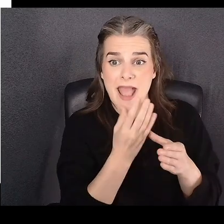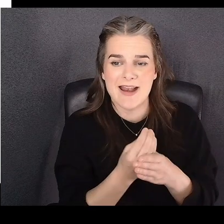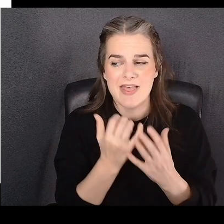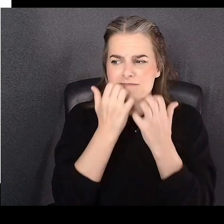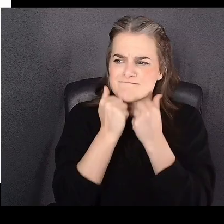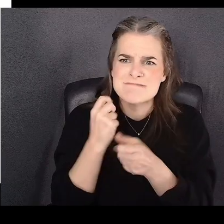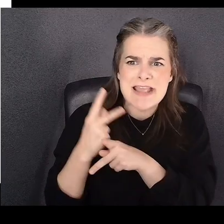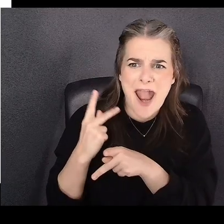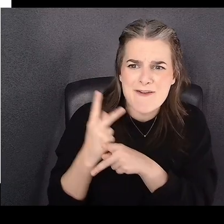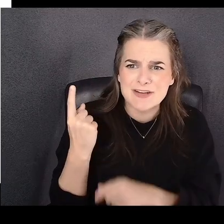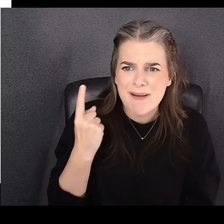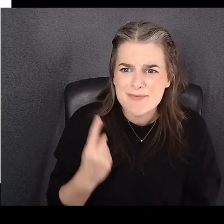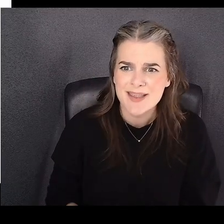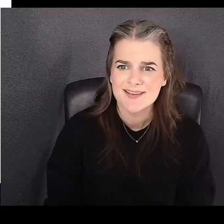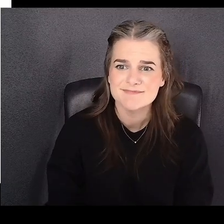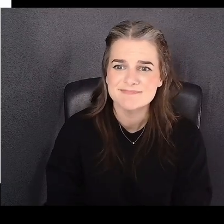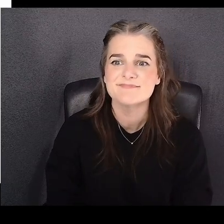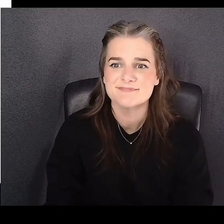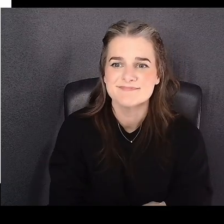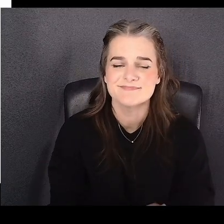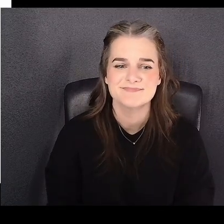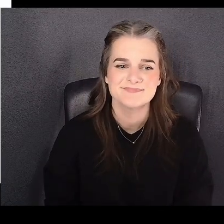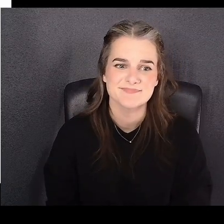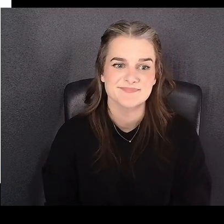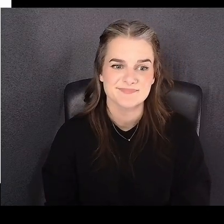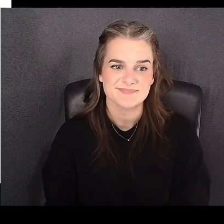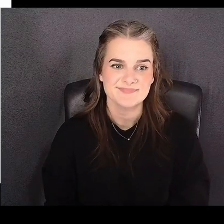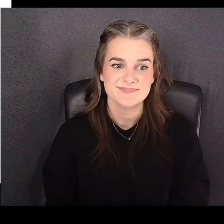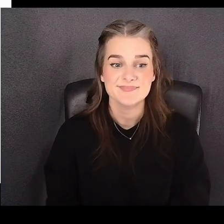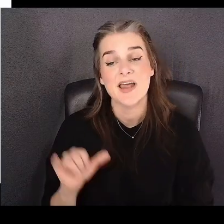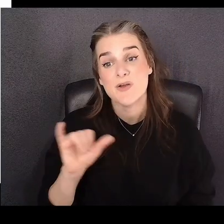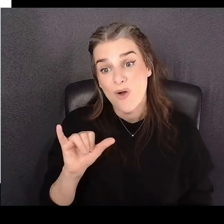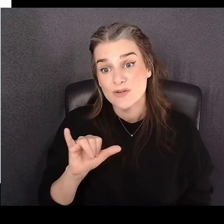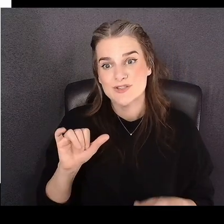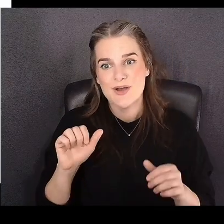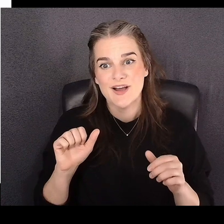and then assisting in being able to still garden